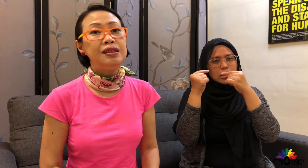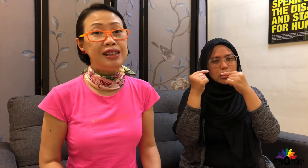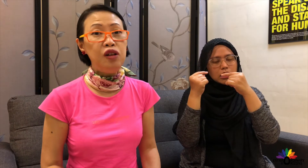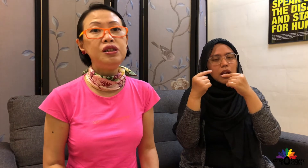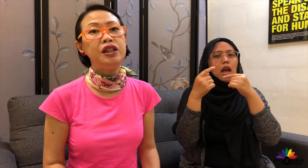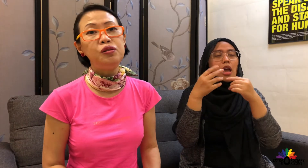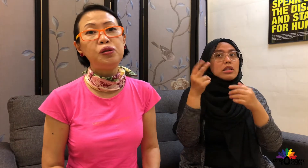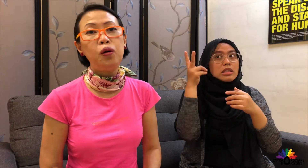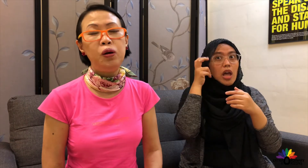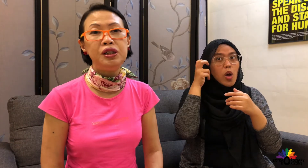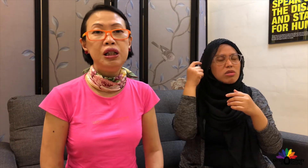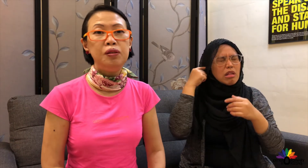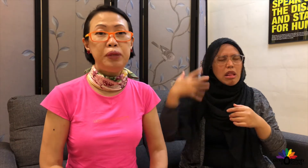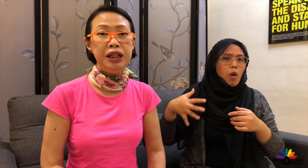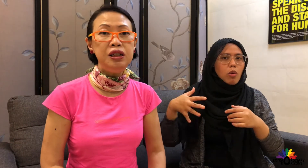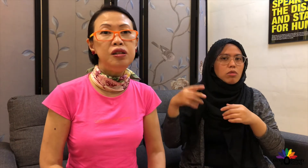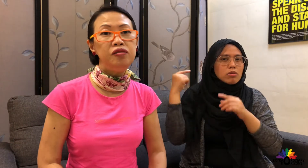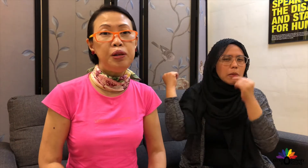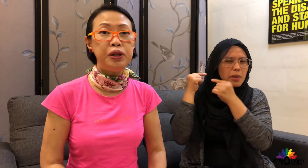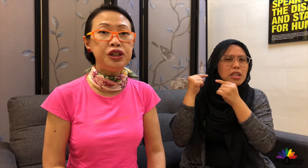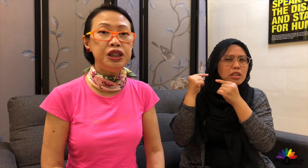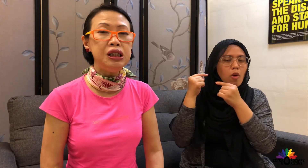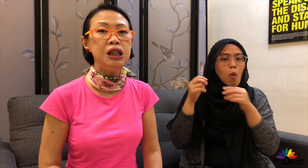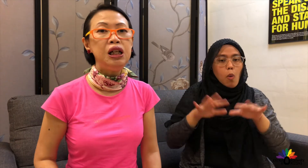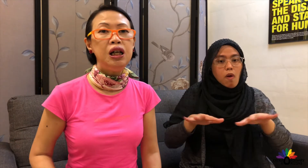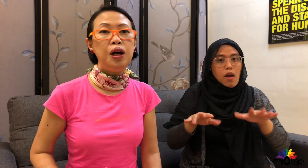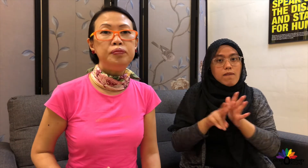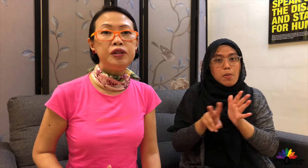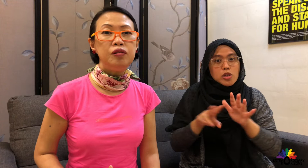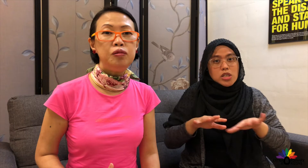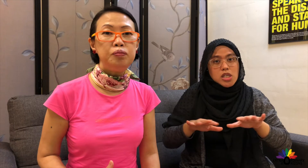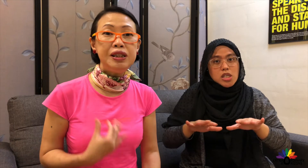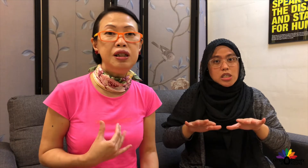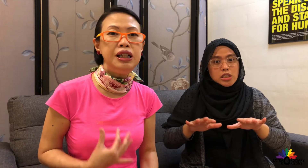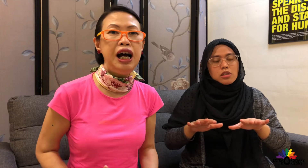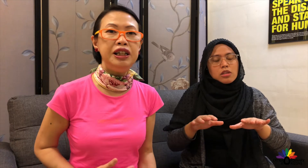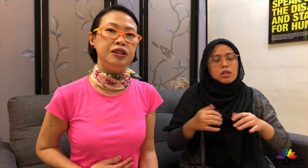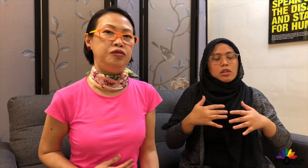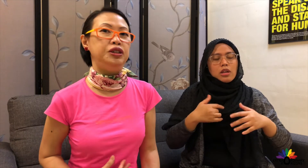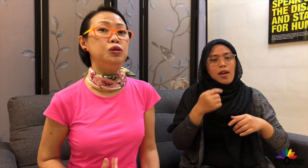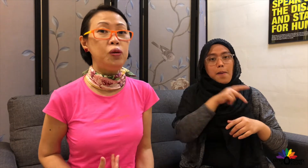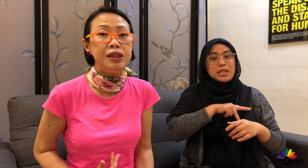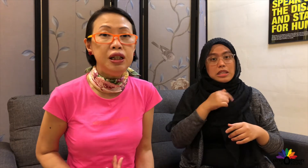Sounds can also cause pain, vibrations. Personally, I feel nausea